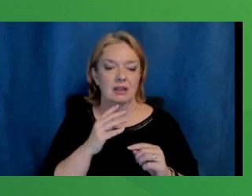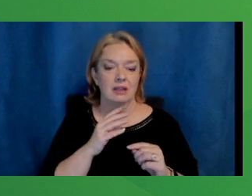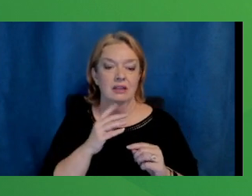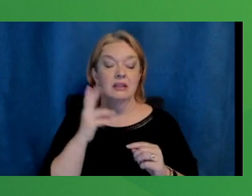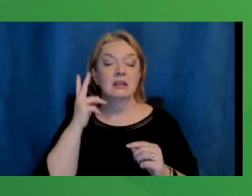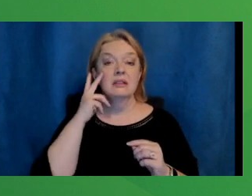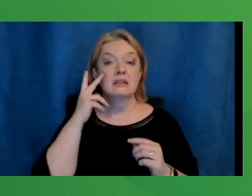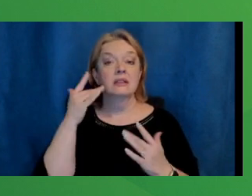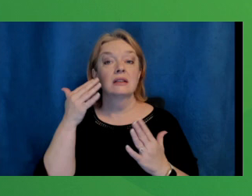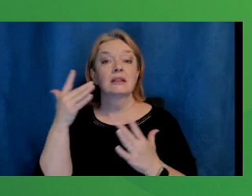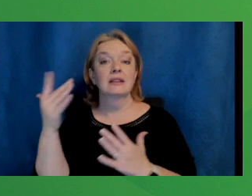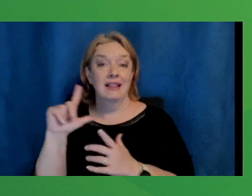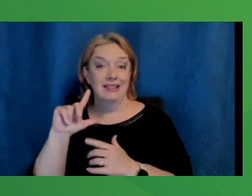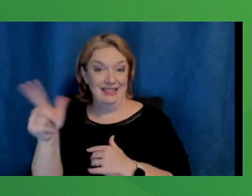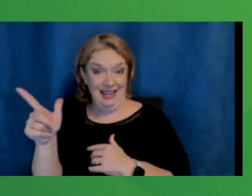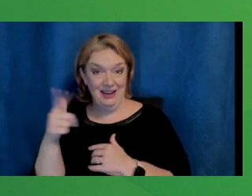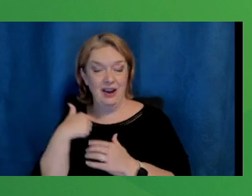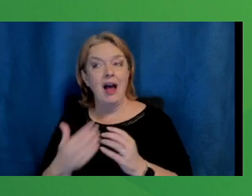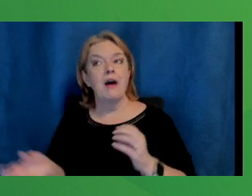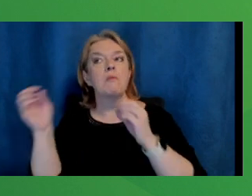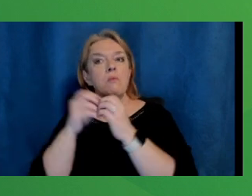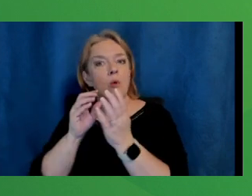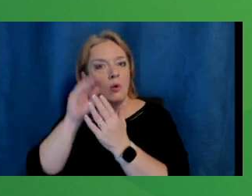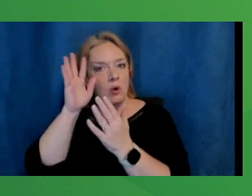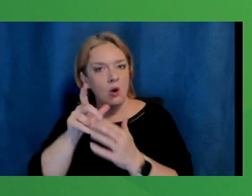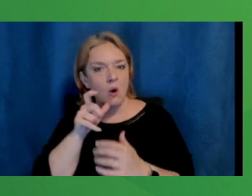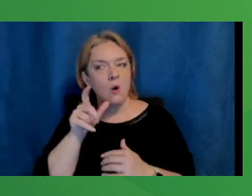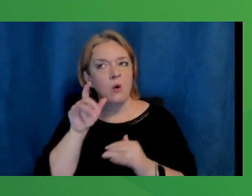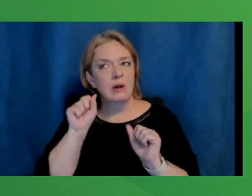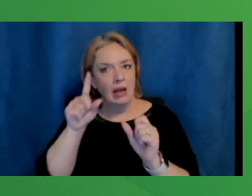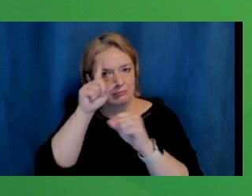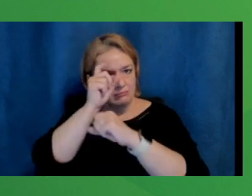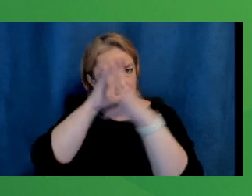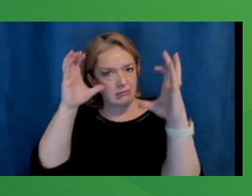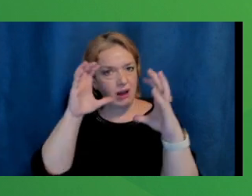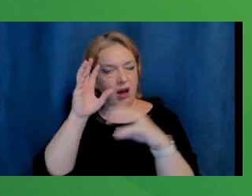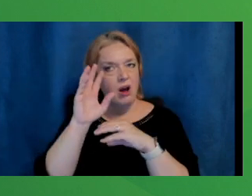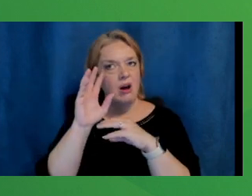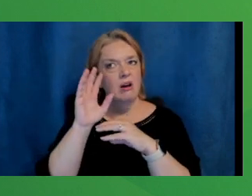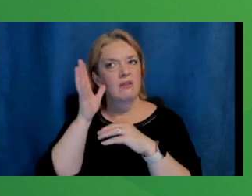a world in which the government really has the environment in mind. Next slide, please.